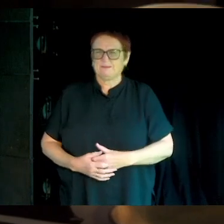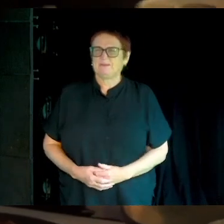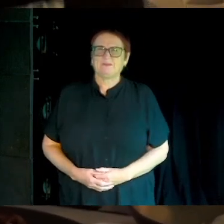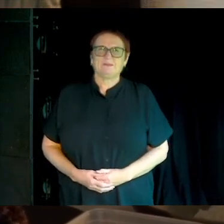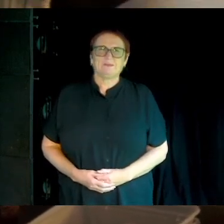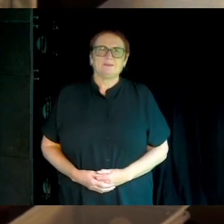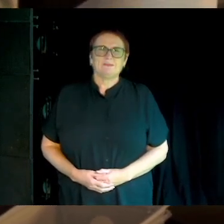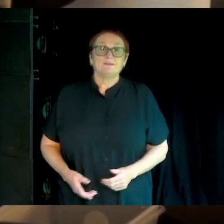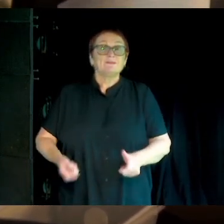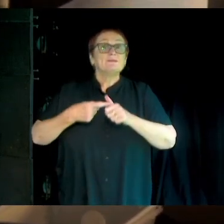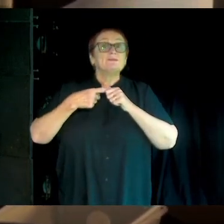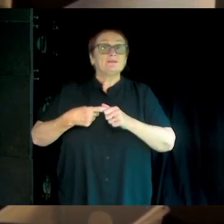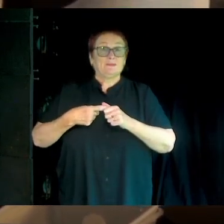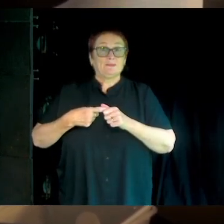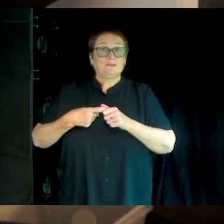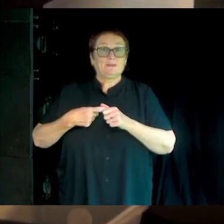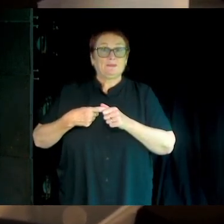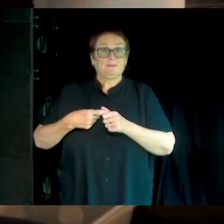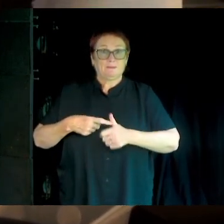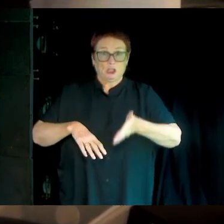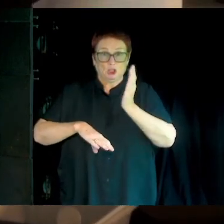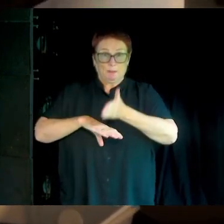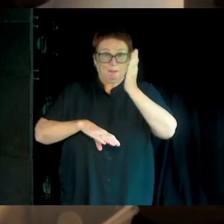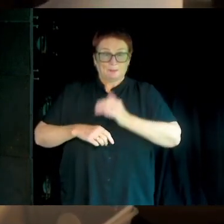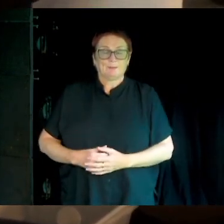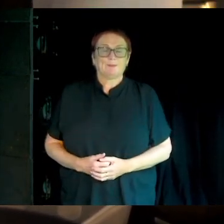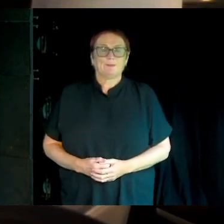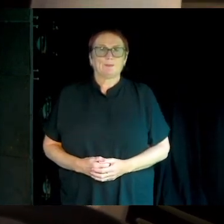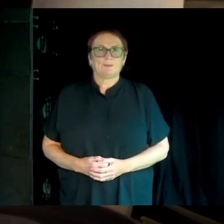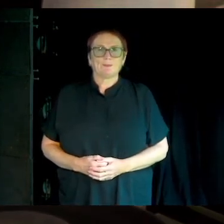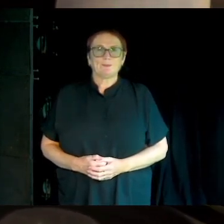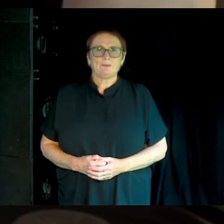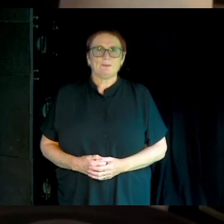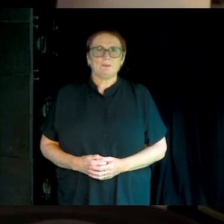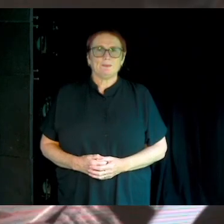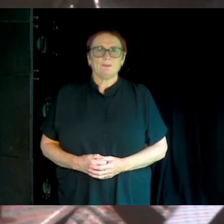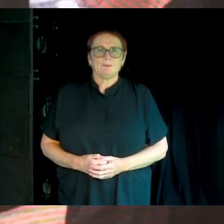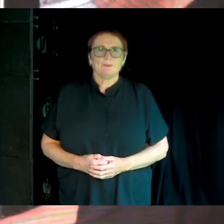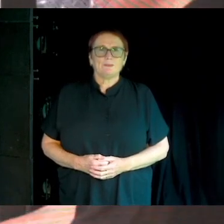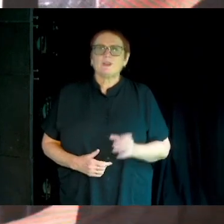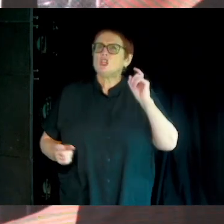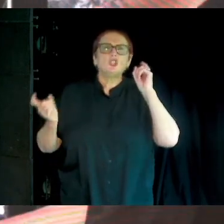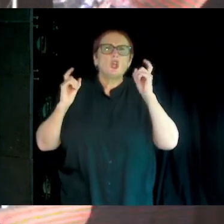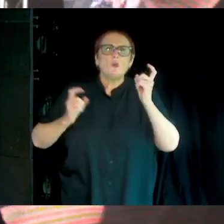so first grab this one chop that and so don't worry when the muscle is still moving because